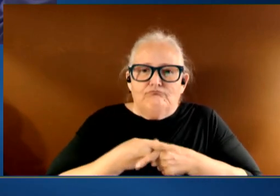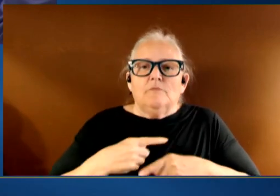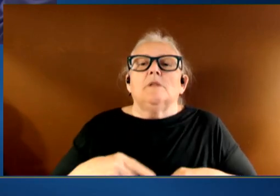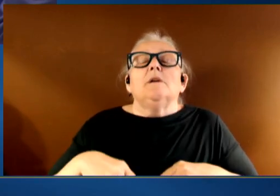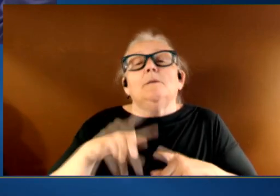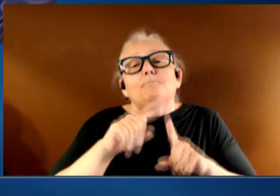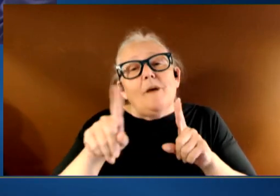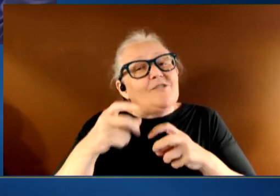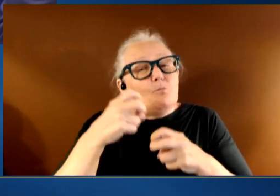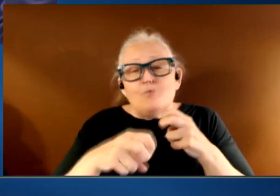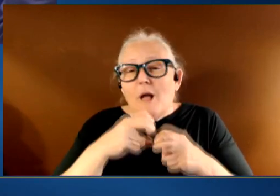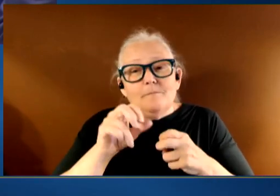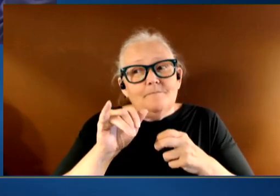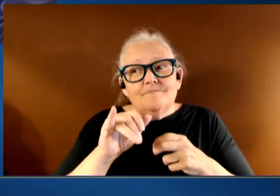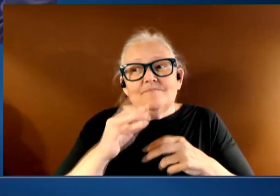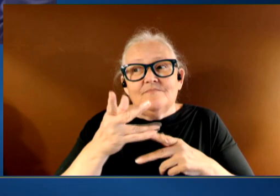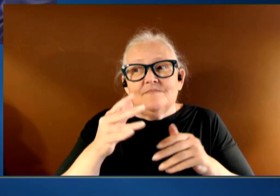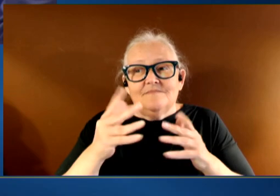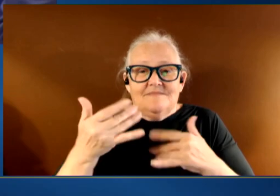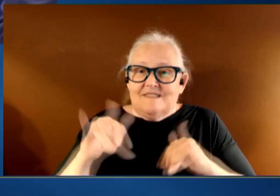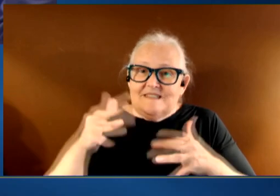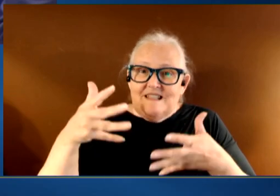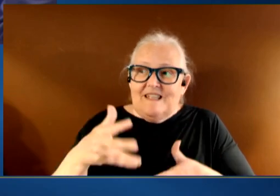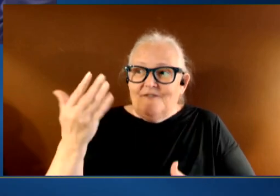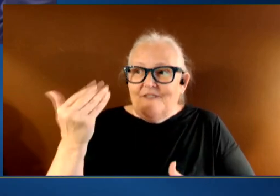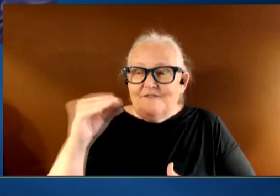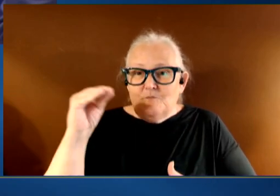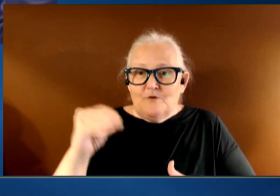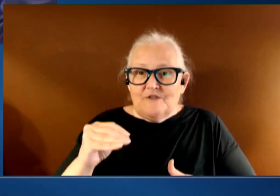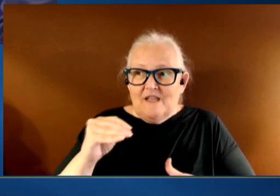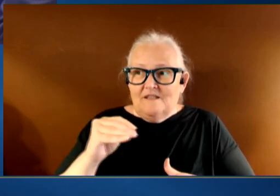is that less than 15 percent of patients with sickle cell disease have a sibling who's a